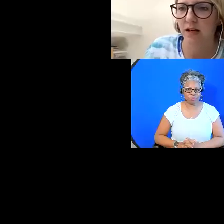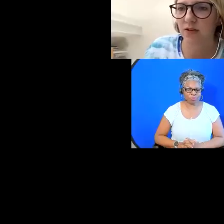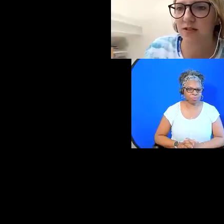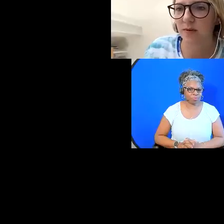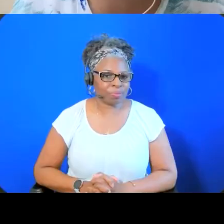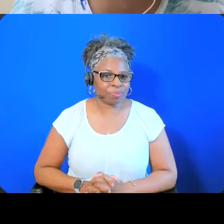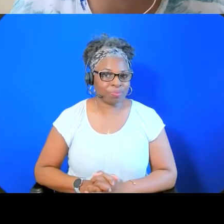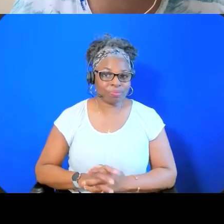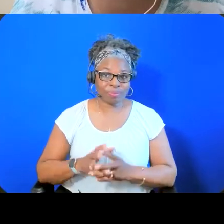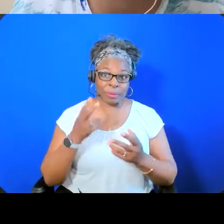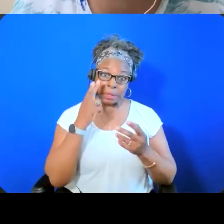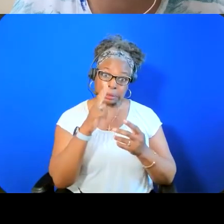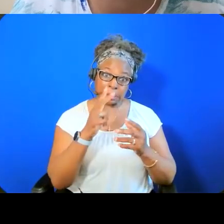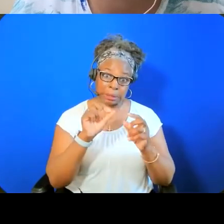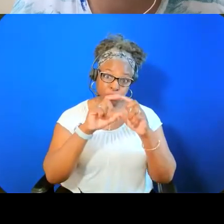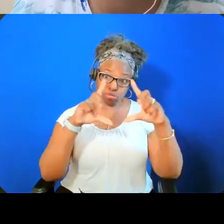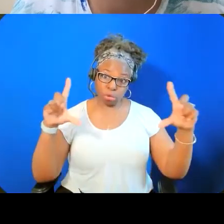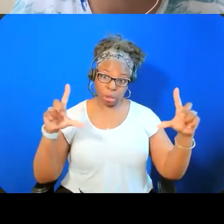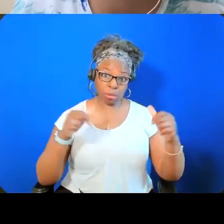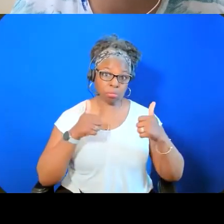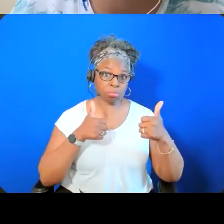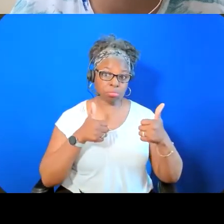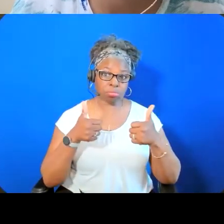you see my screen now? >> ULRIKA: Yes, we can.